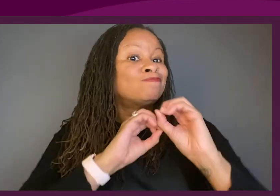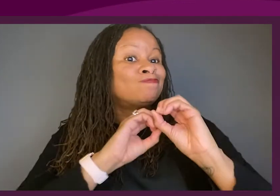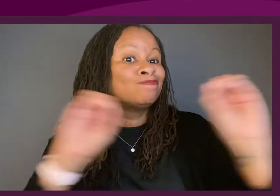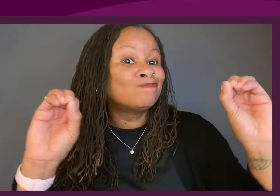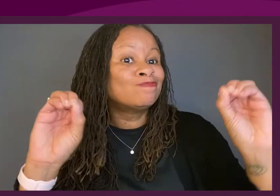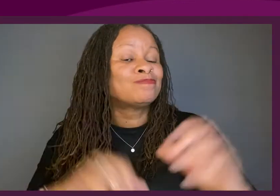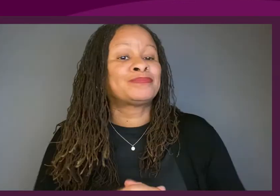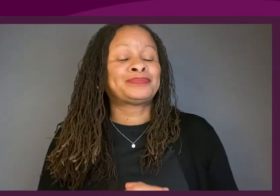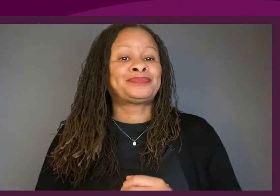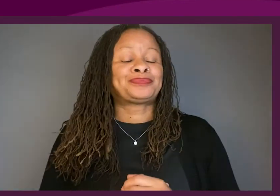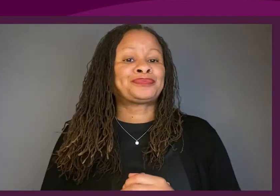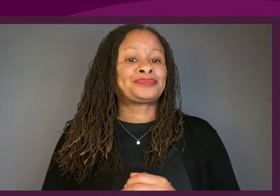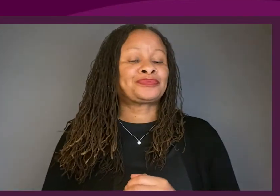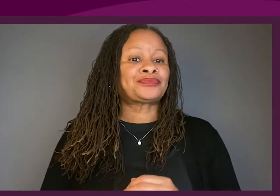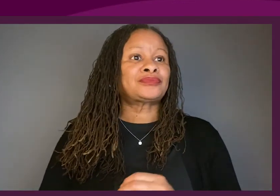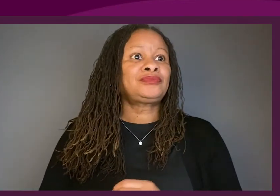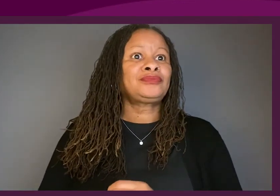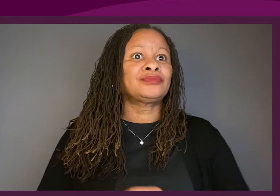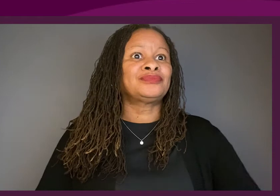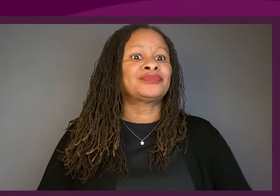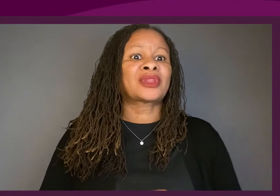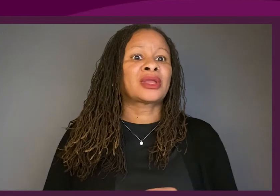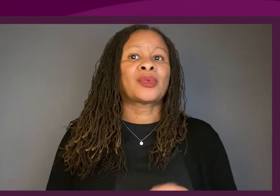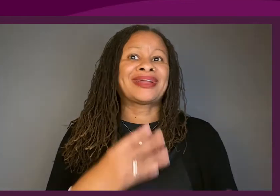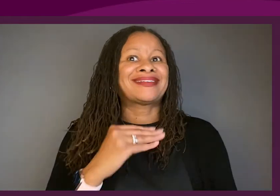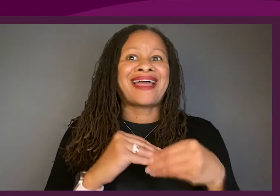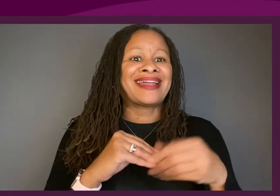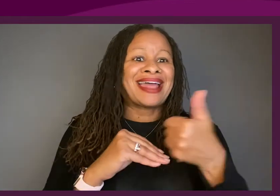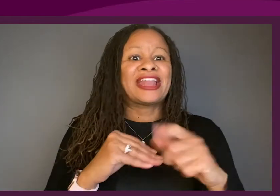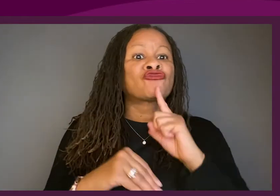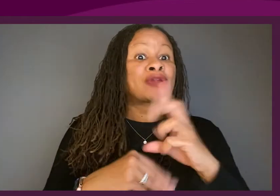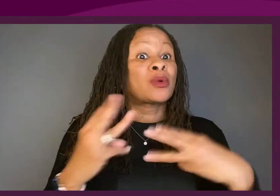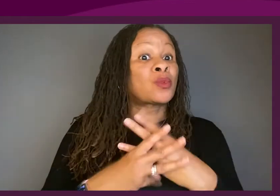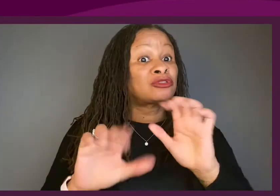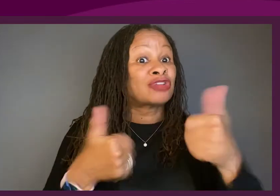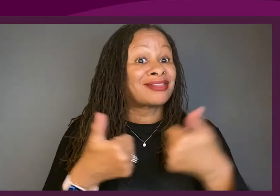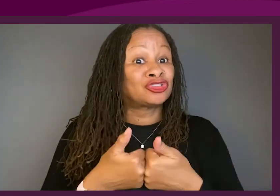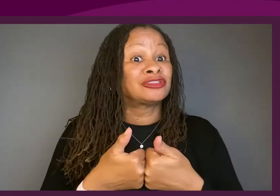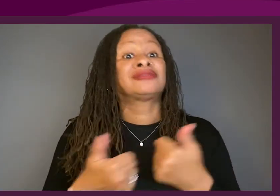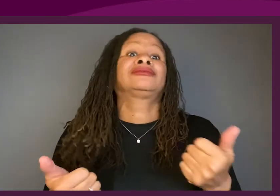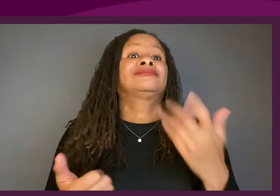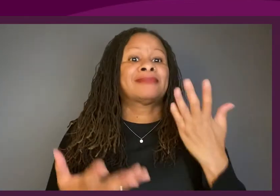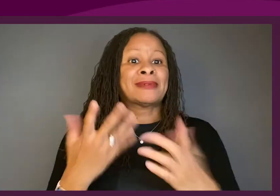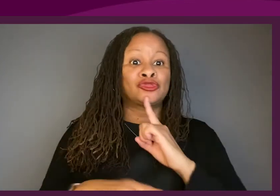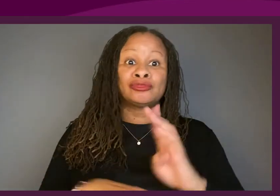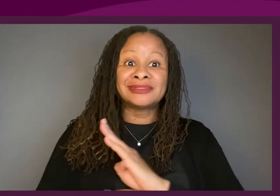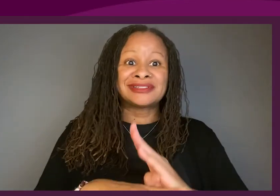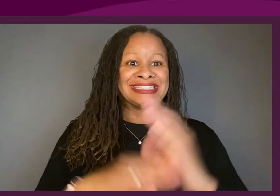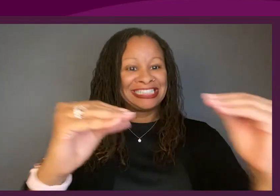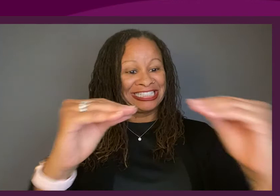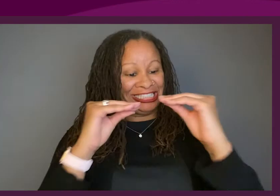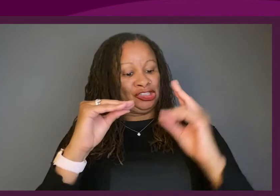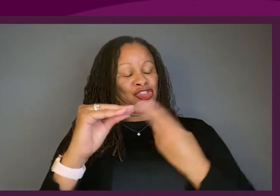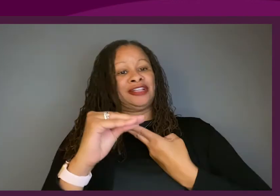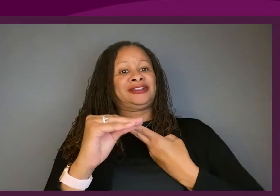challenges that might actually teach us in a no-fault environment how to protect the